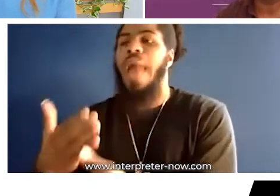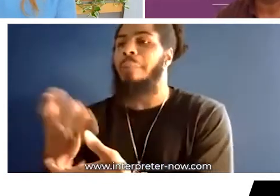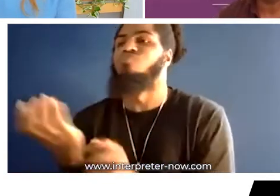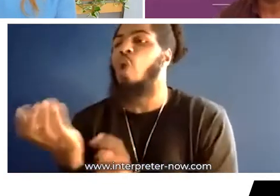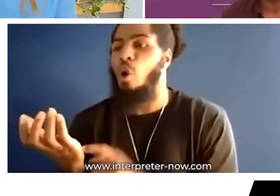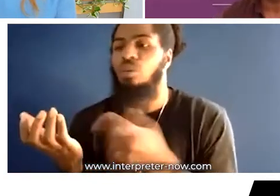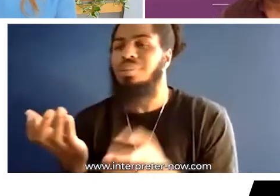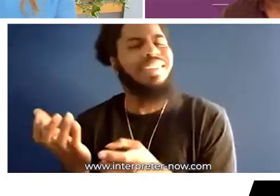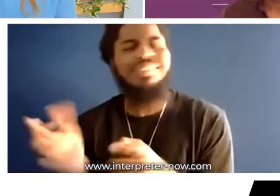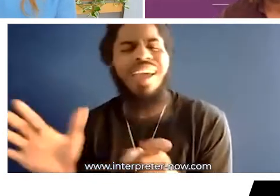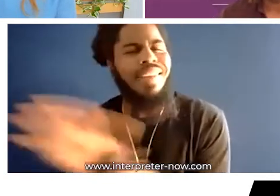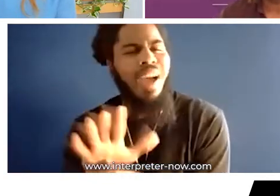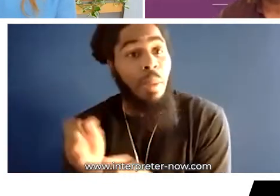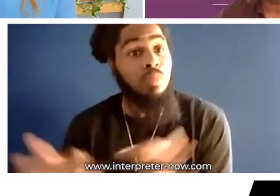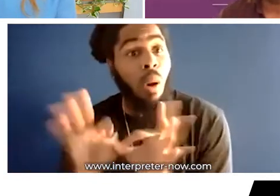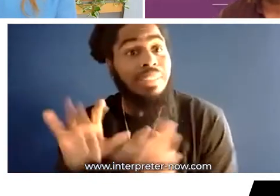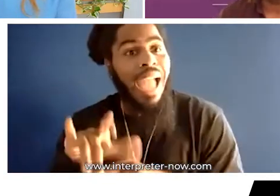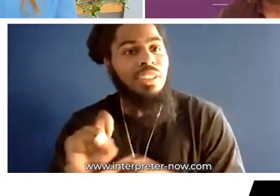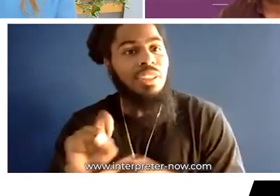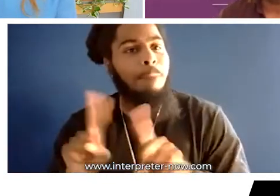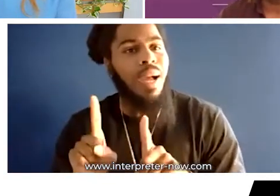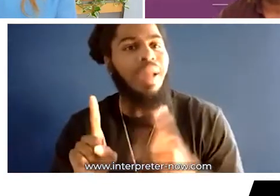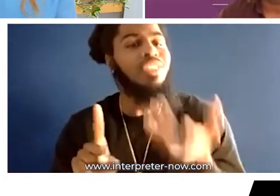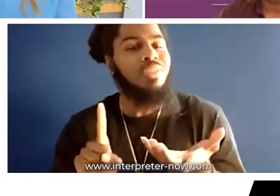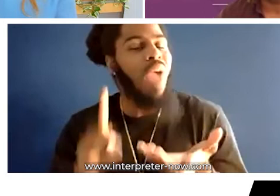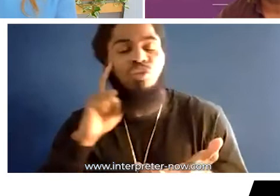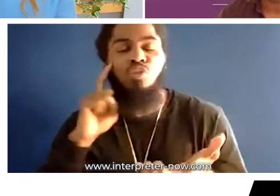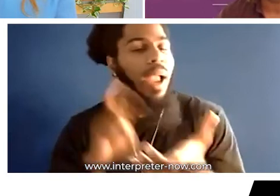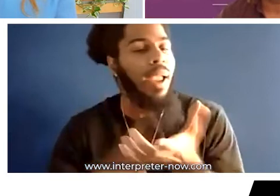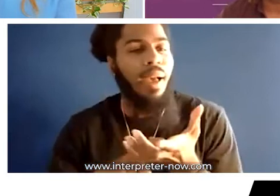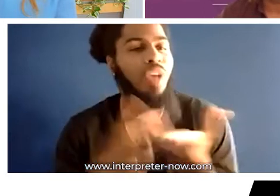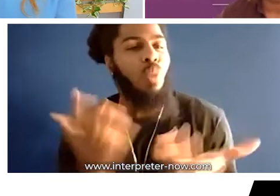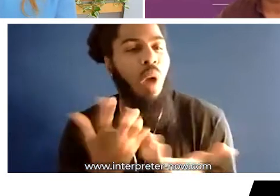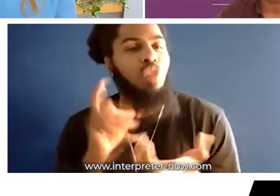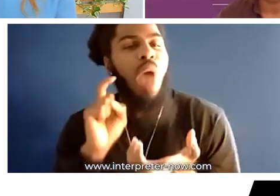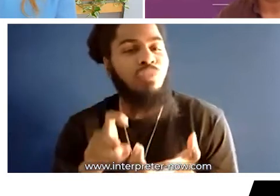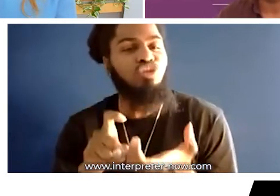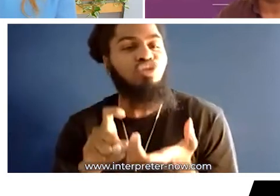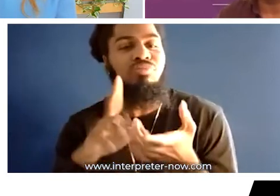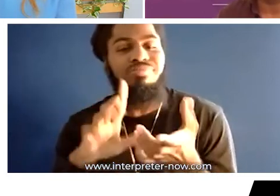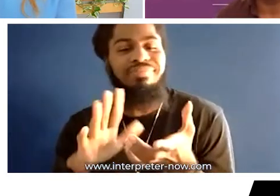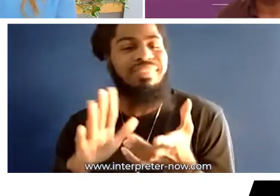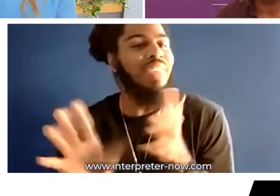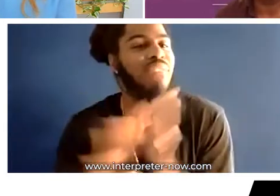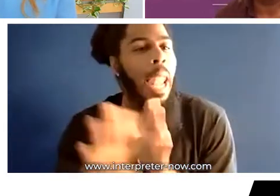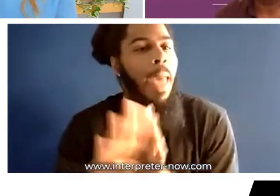But instead, we have to also recognize and design new ways of working to empower employees,